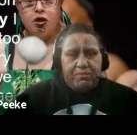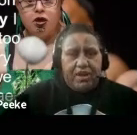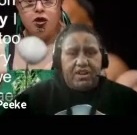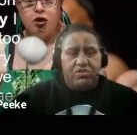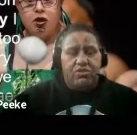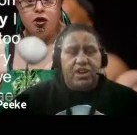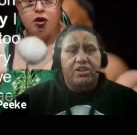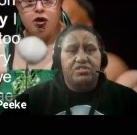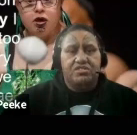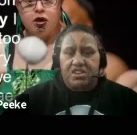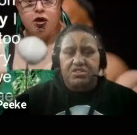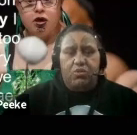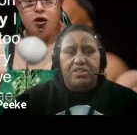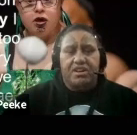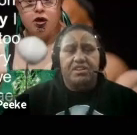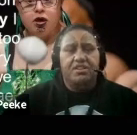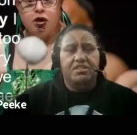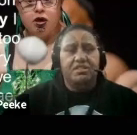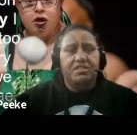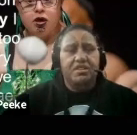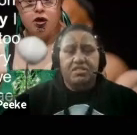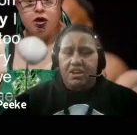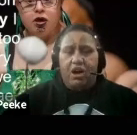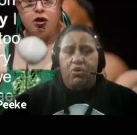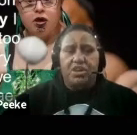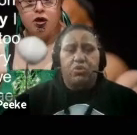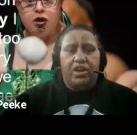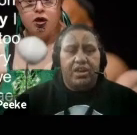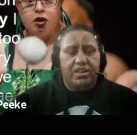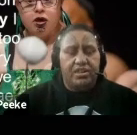Ko te papa e takoto nei, ko Te Tiriti o Waitangi, tēnā hoki koe.